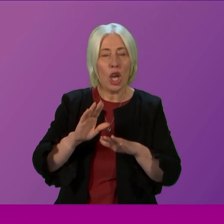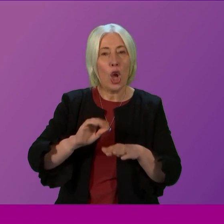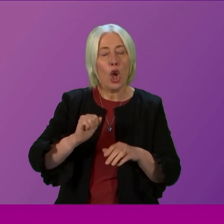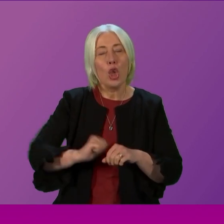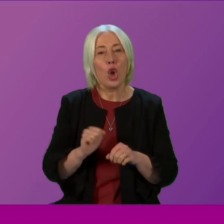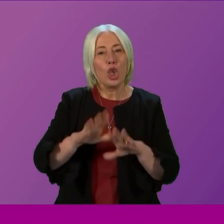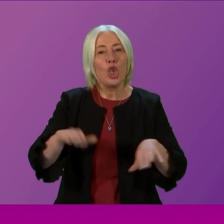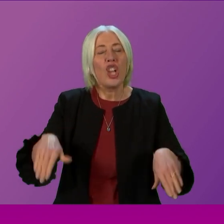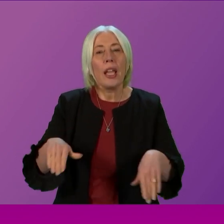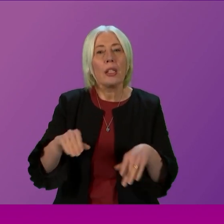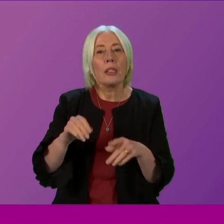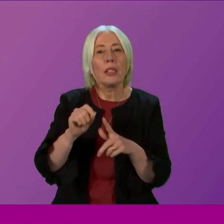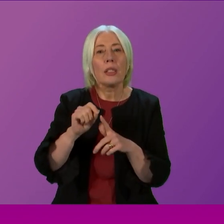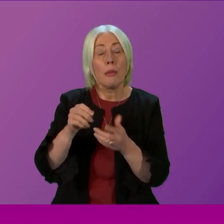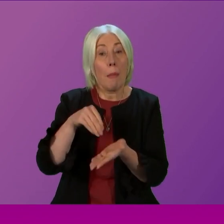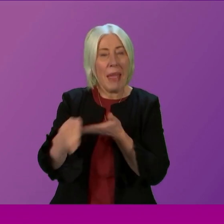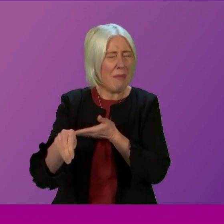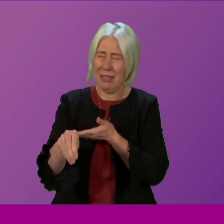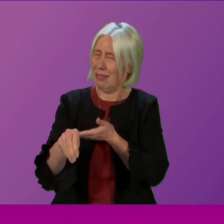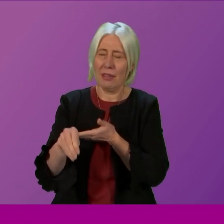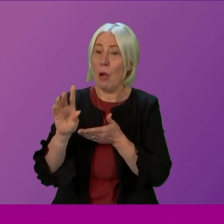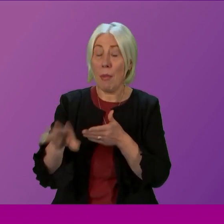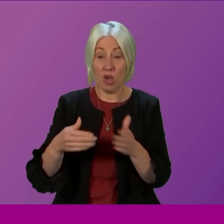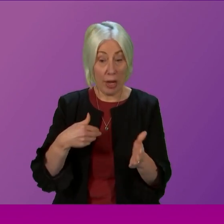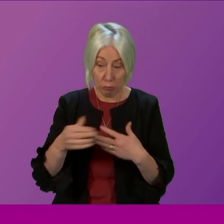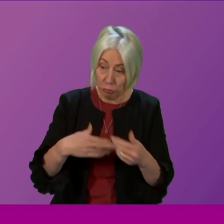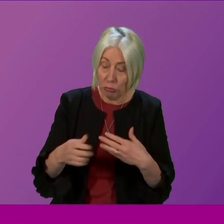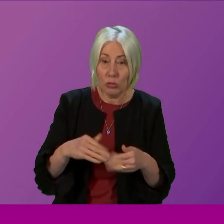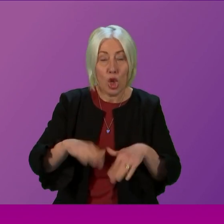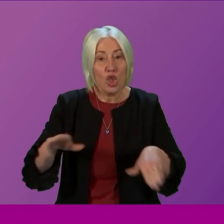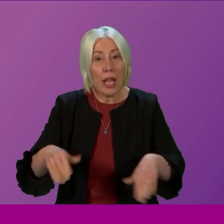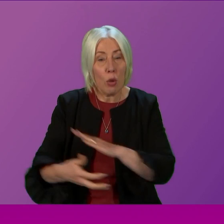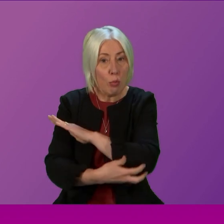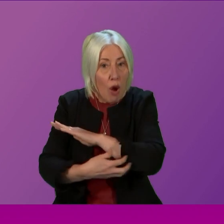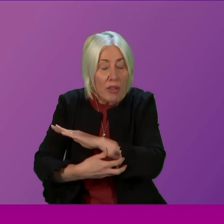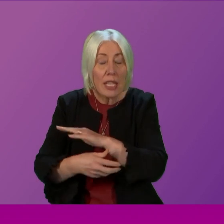That task of tackling child poverty and helping to reduce and substantially